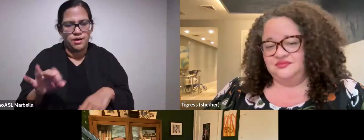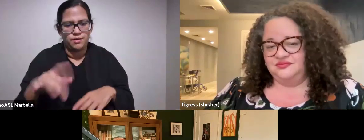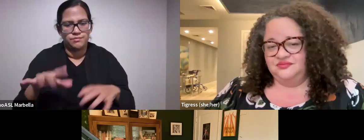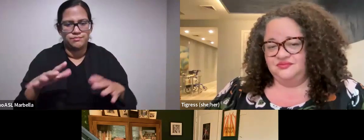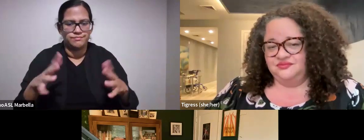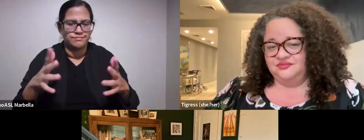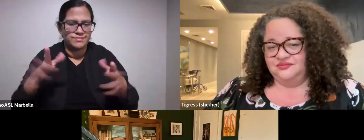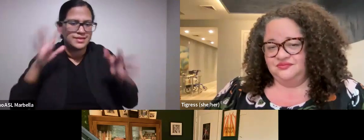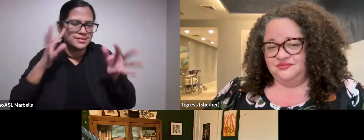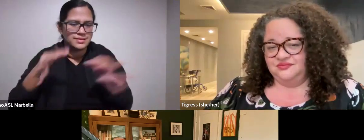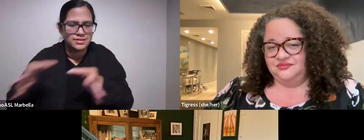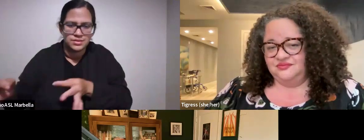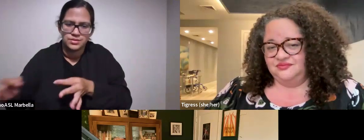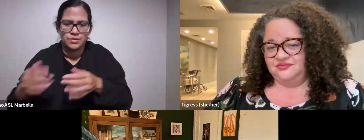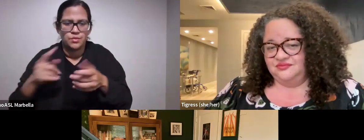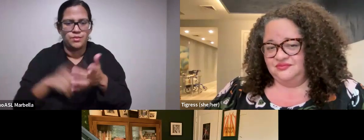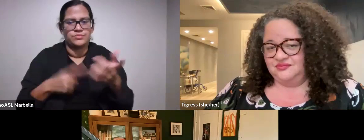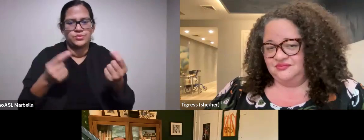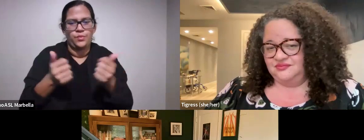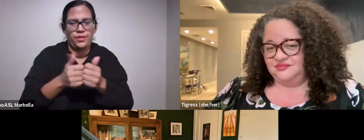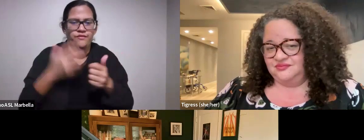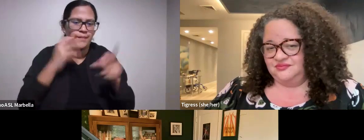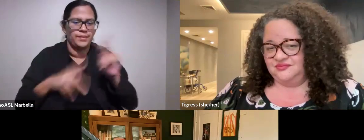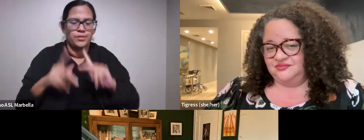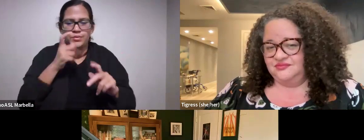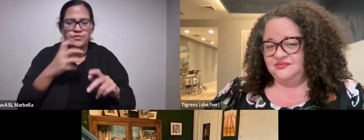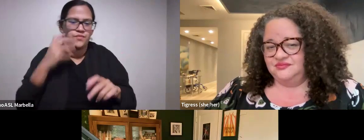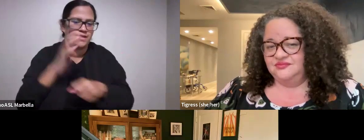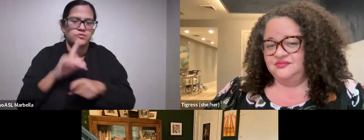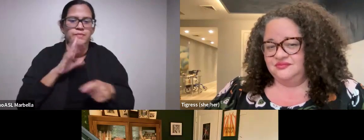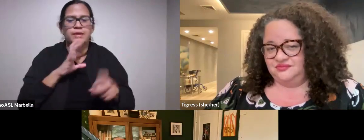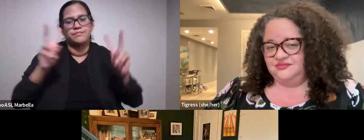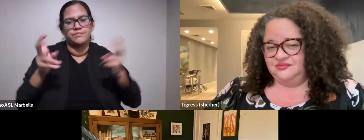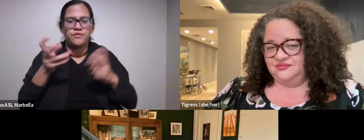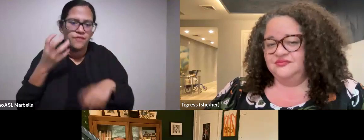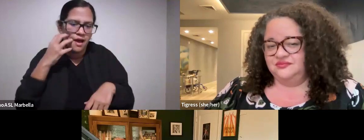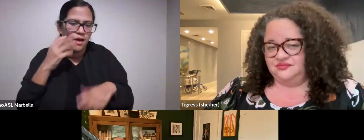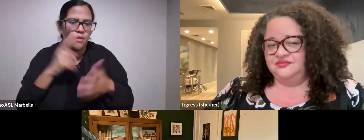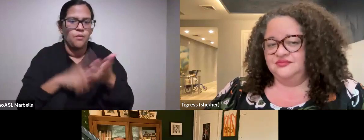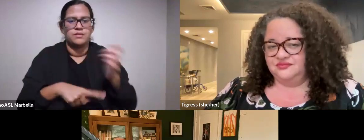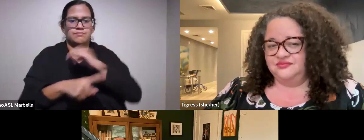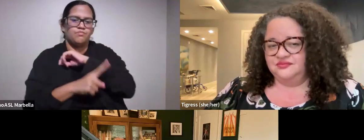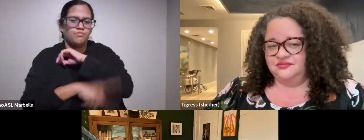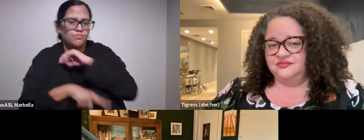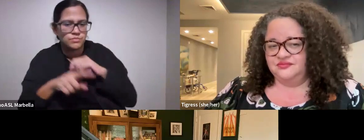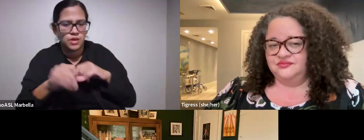do with fat people and sort of who's fat enough to be considered fat and what the repercussions for having a particular kind of body and all of that kind of